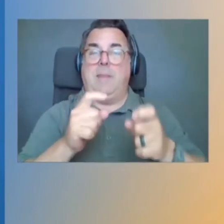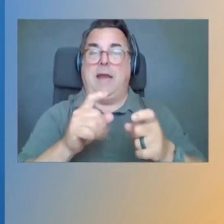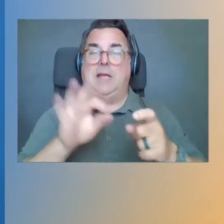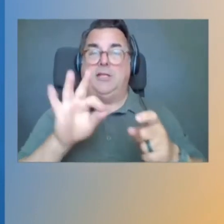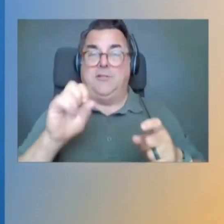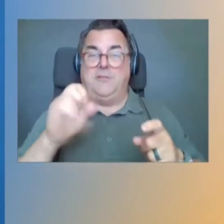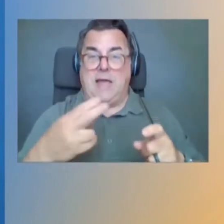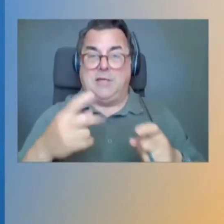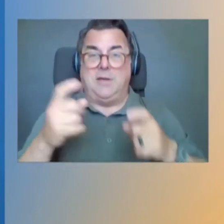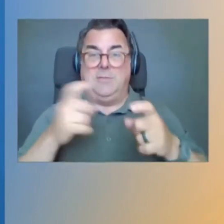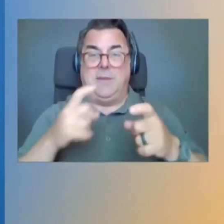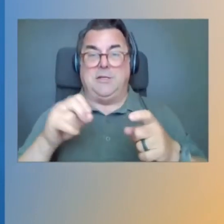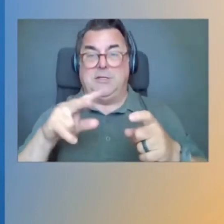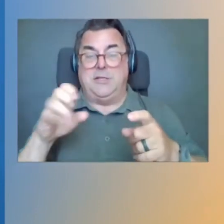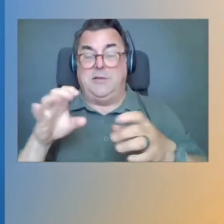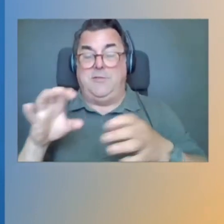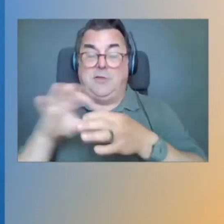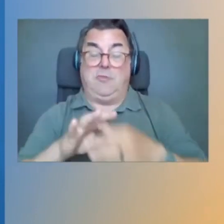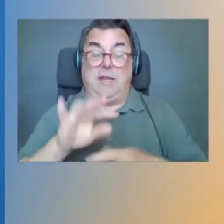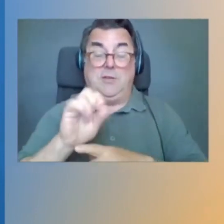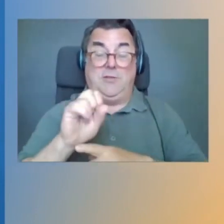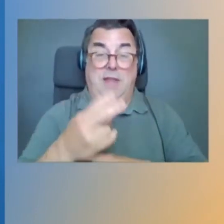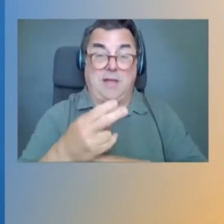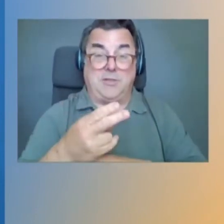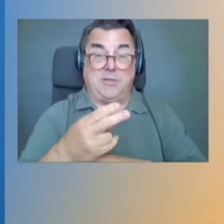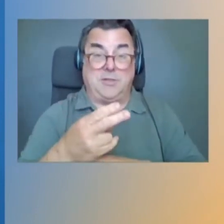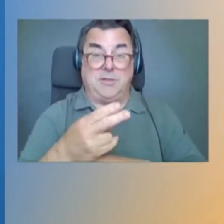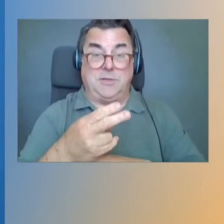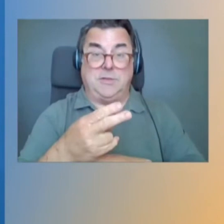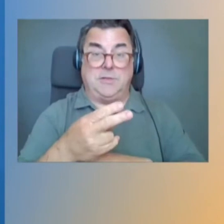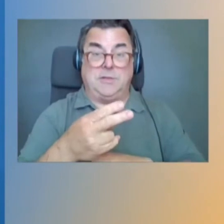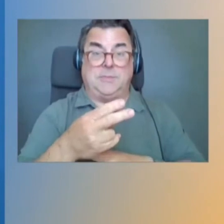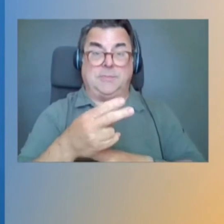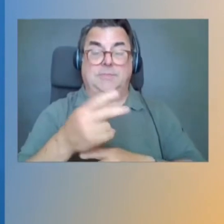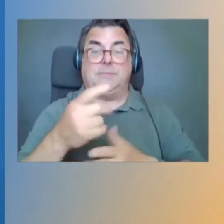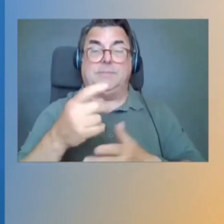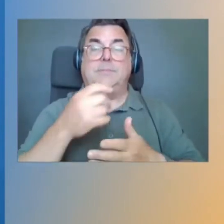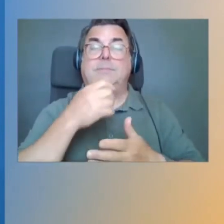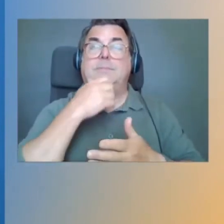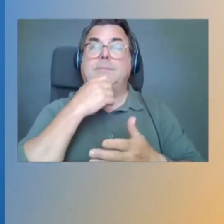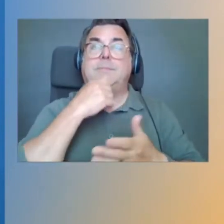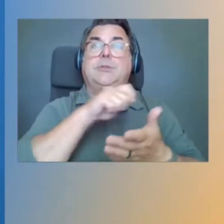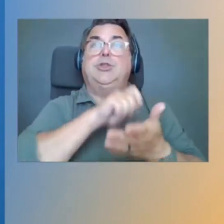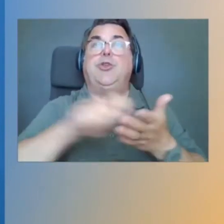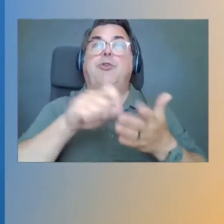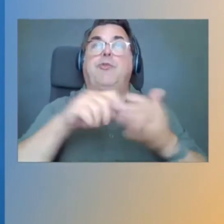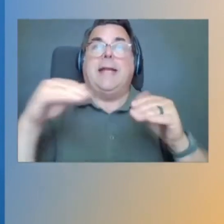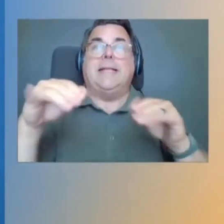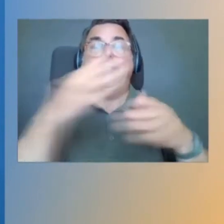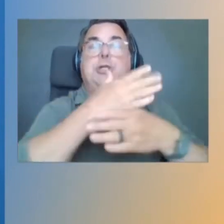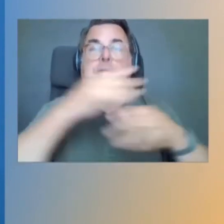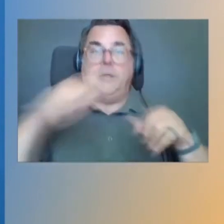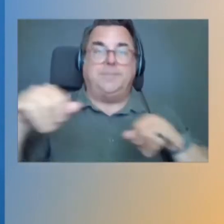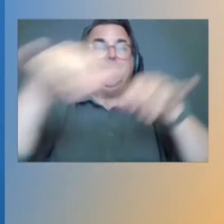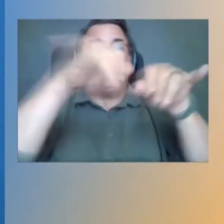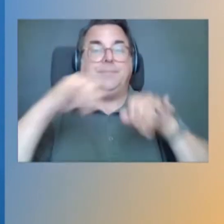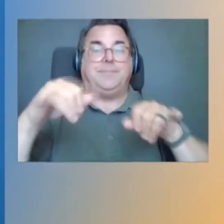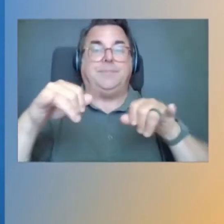that goes into the flash so that the writes are evened out across all the flash devices. Now, when you deal with OEM SSDs,